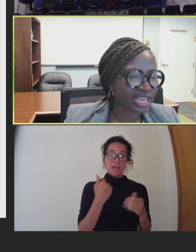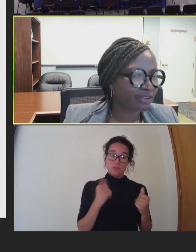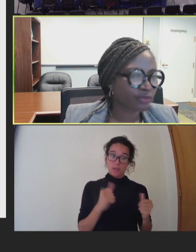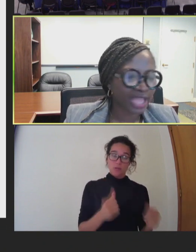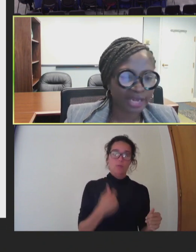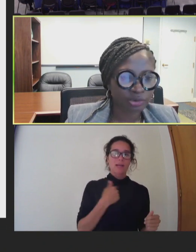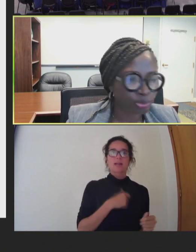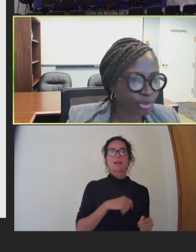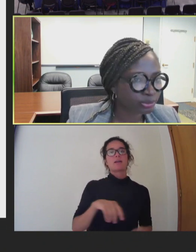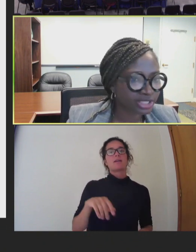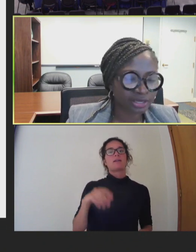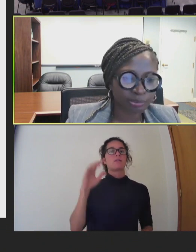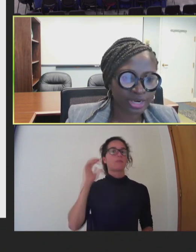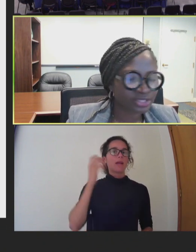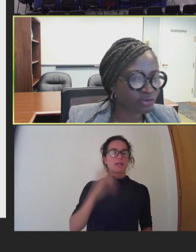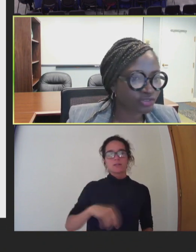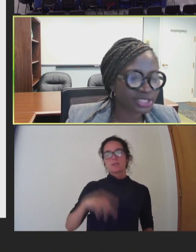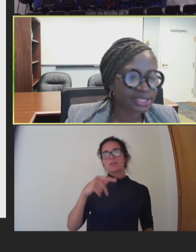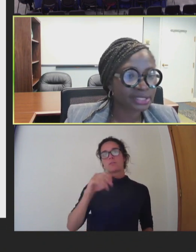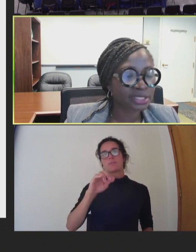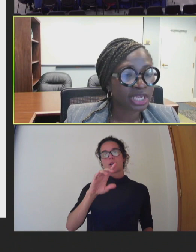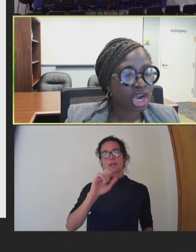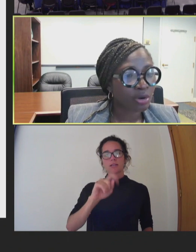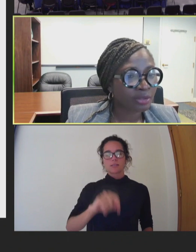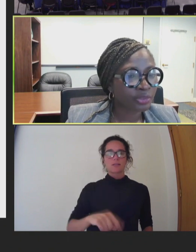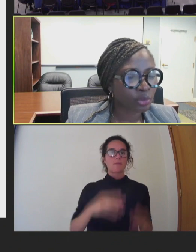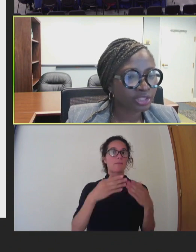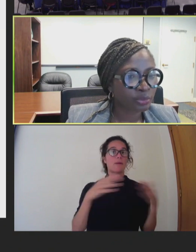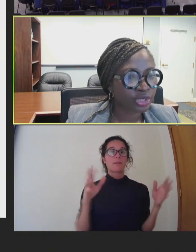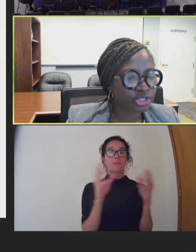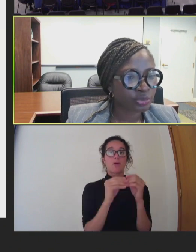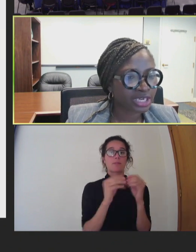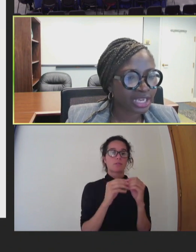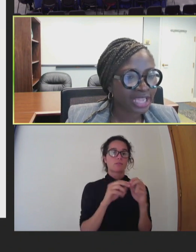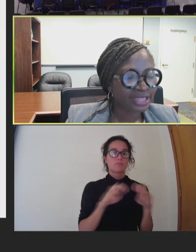Live. We had public press conferences around the work that we were doing.